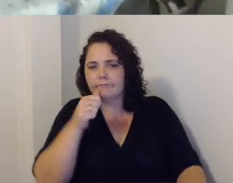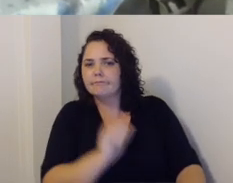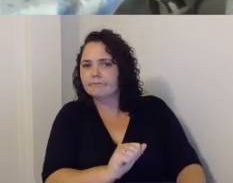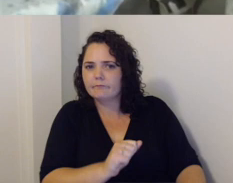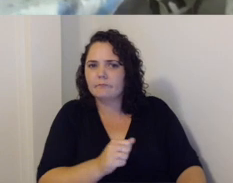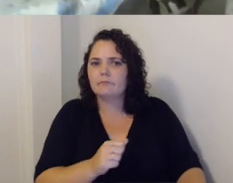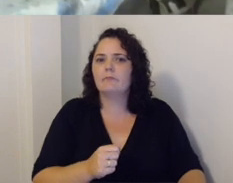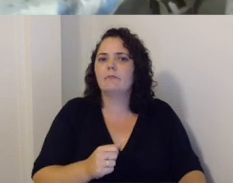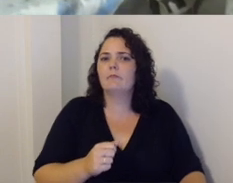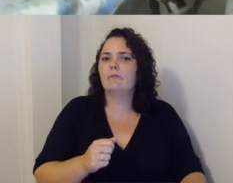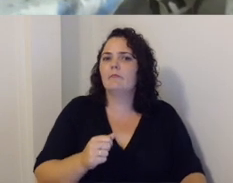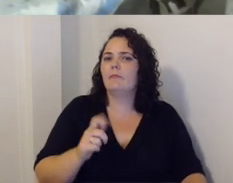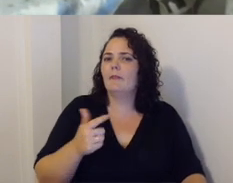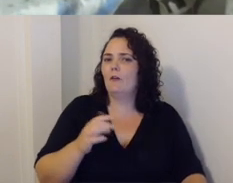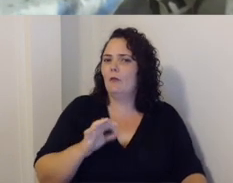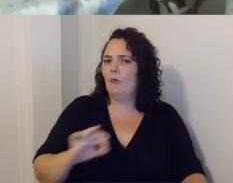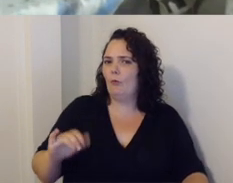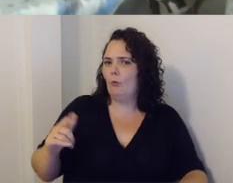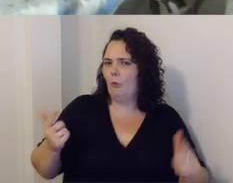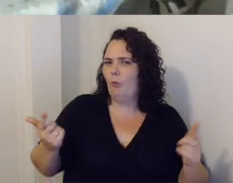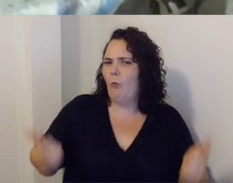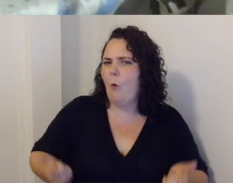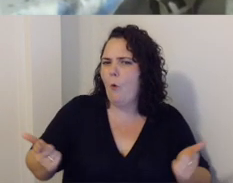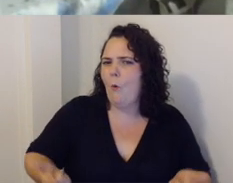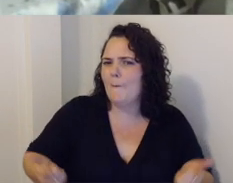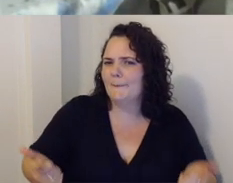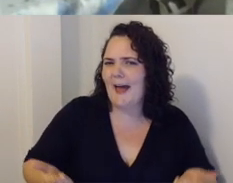the body that they're looking at but you're not over describing it